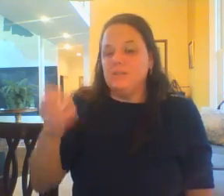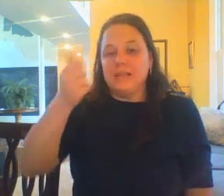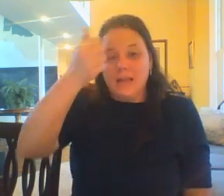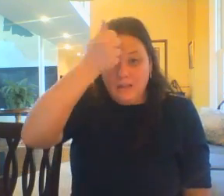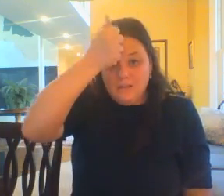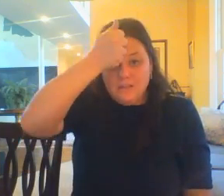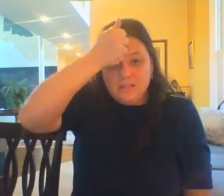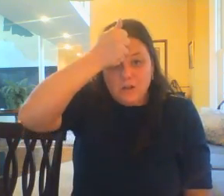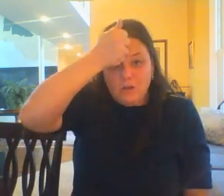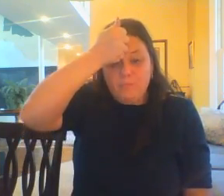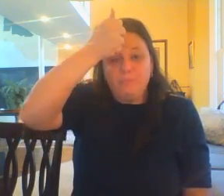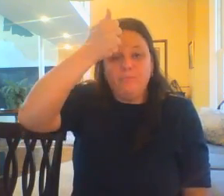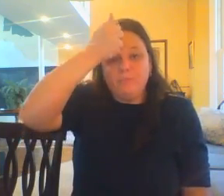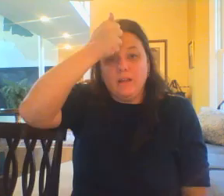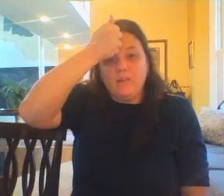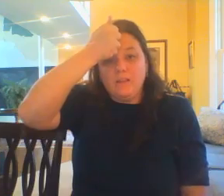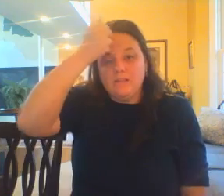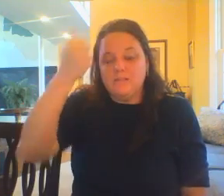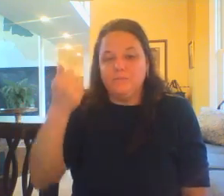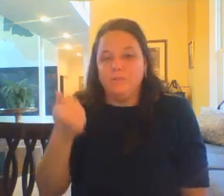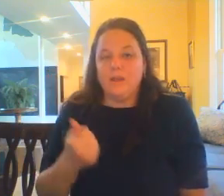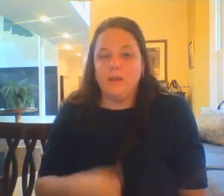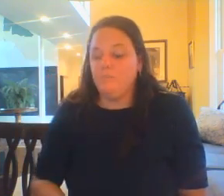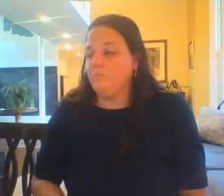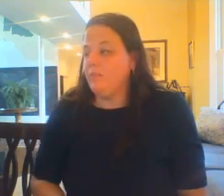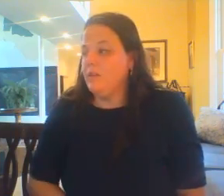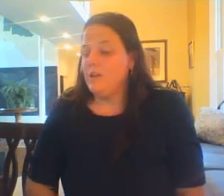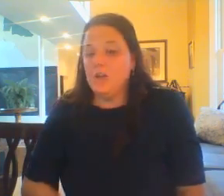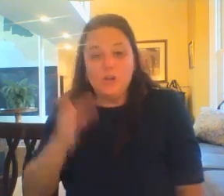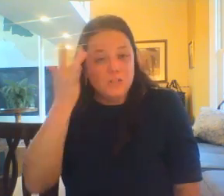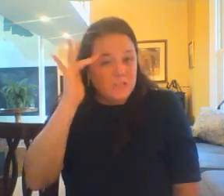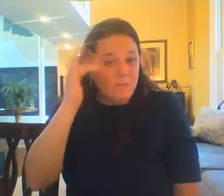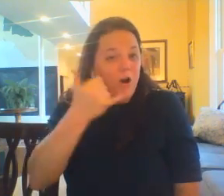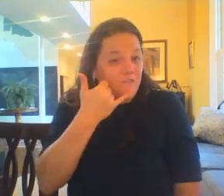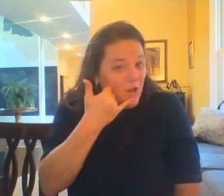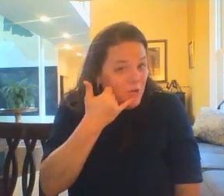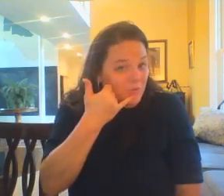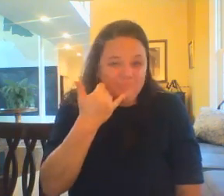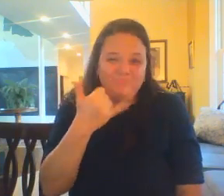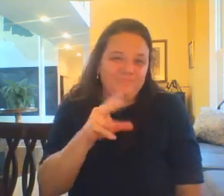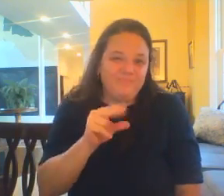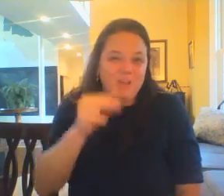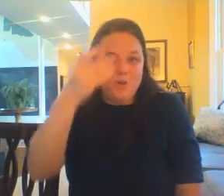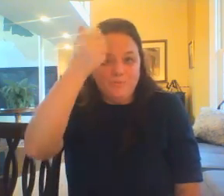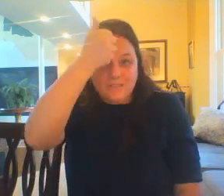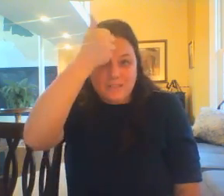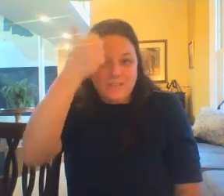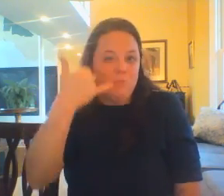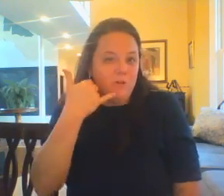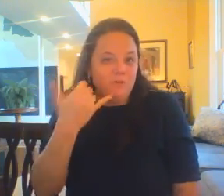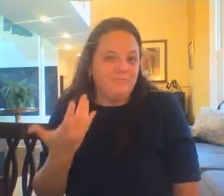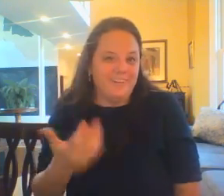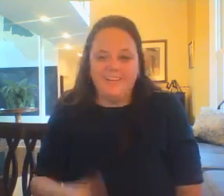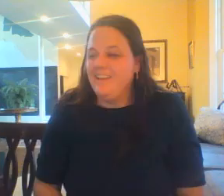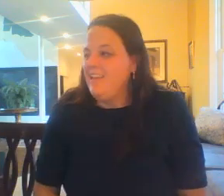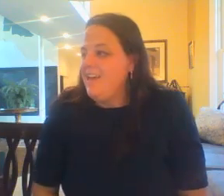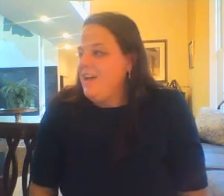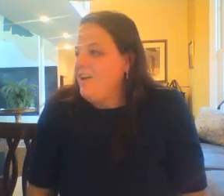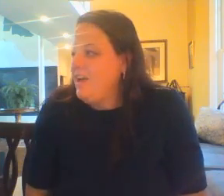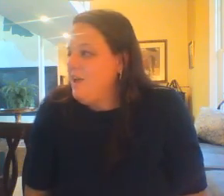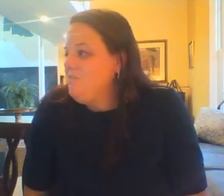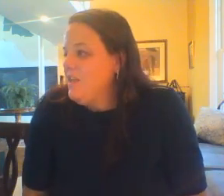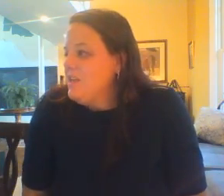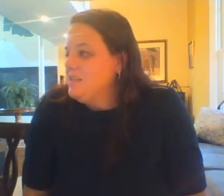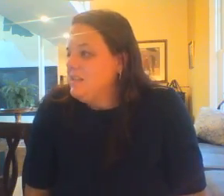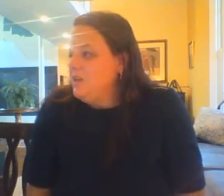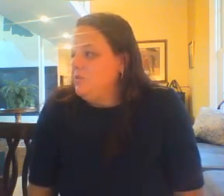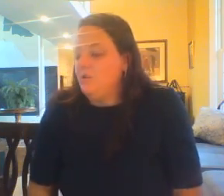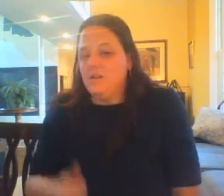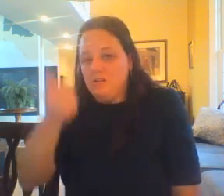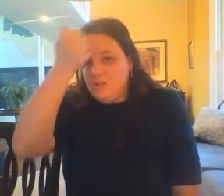could say dumb like this okay your